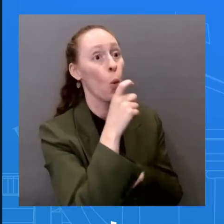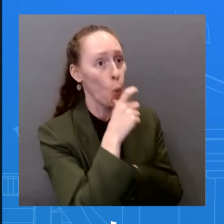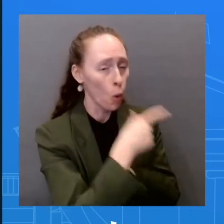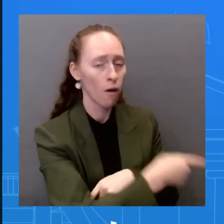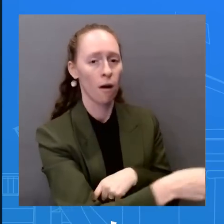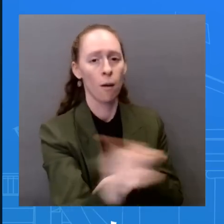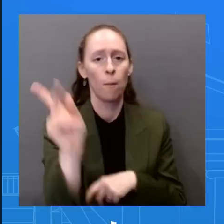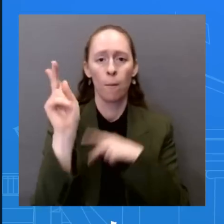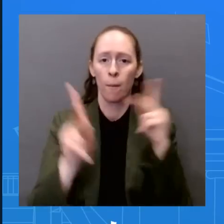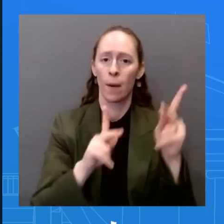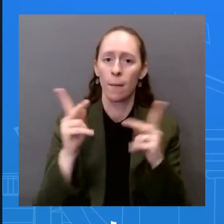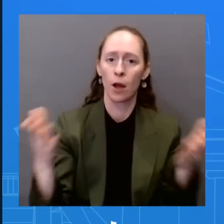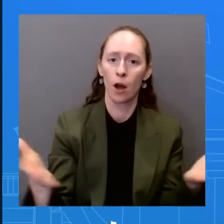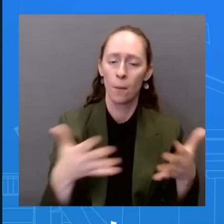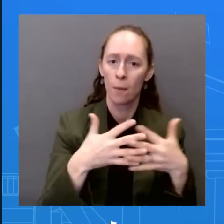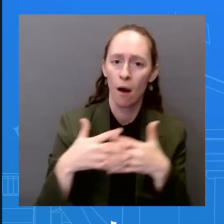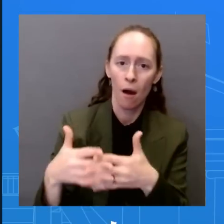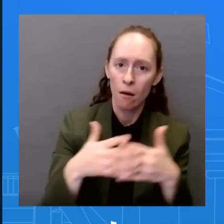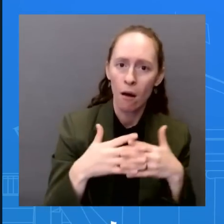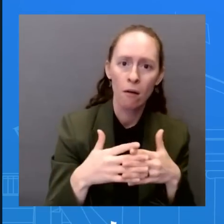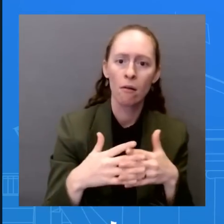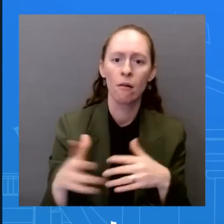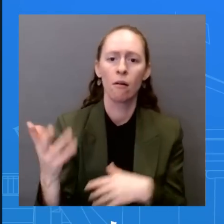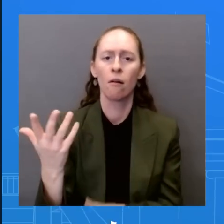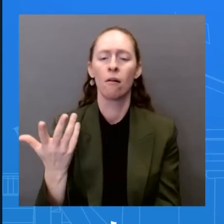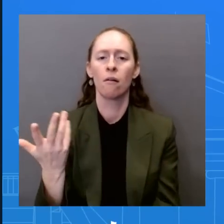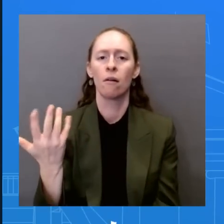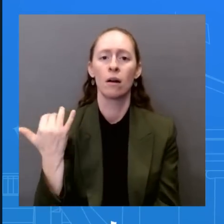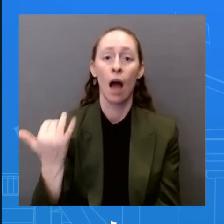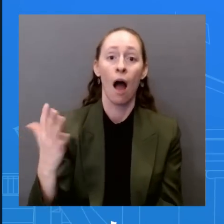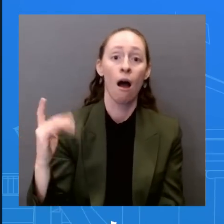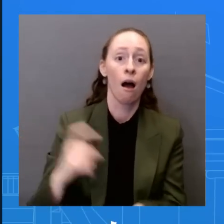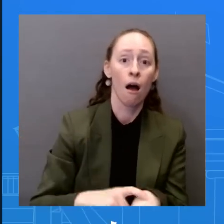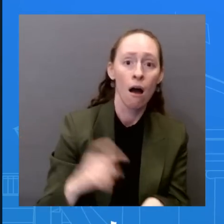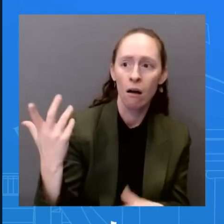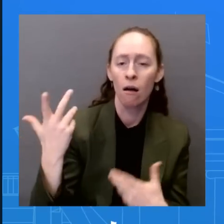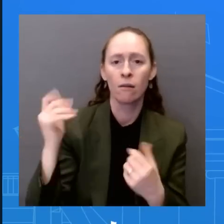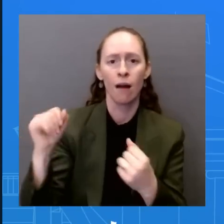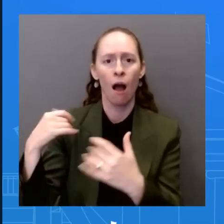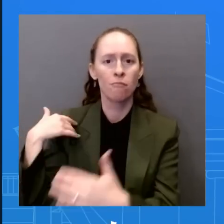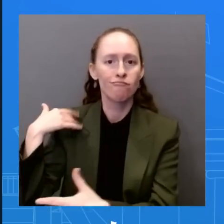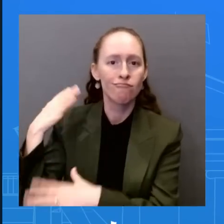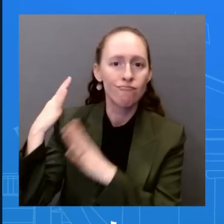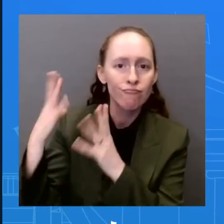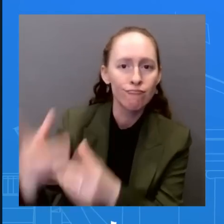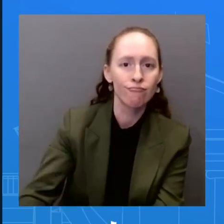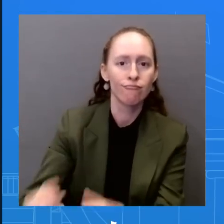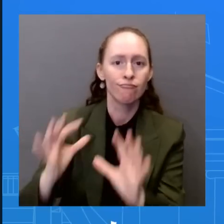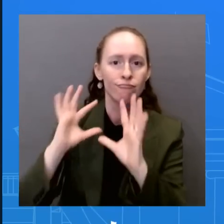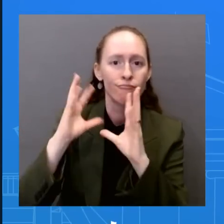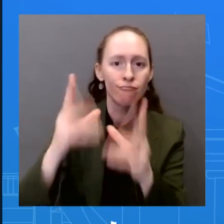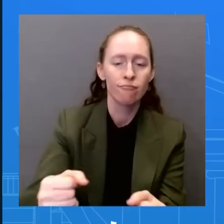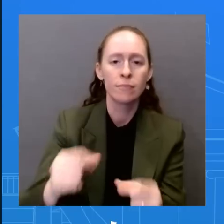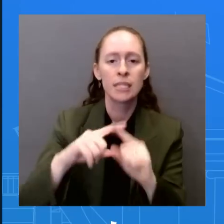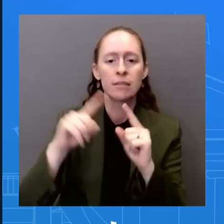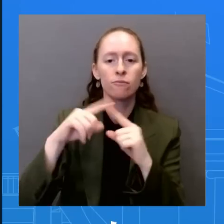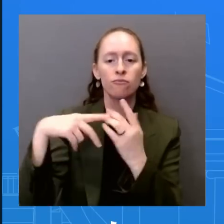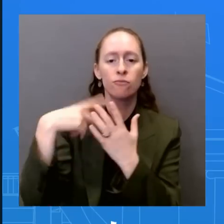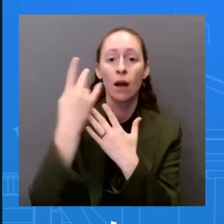And so, you know, when it comes -- for example, when it comes to COVID funding, we have been clear that without additional funding,